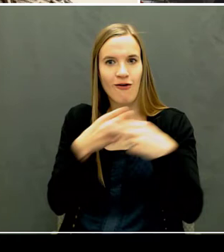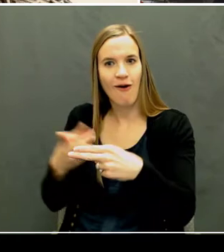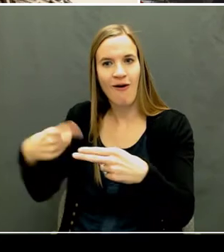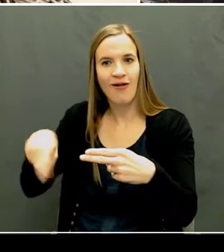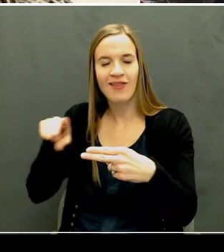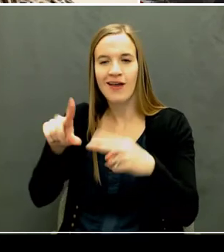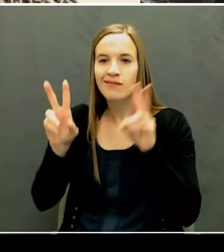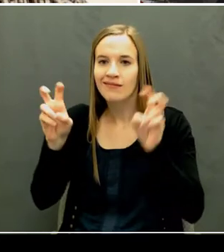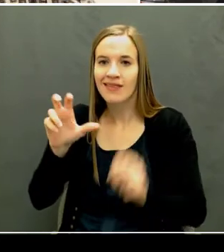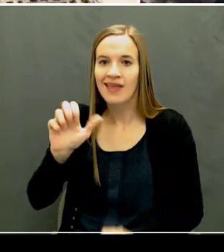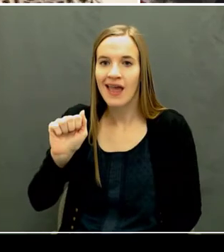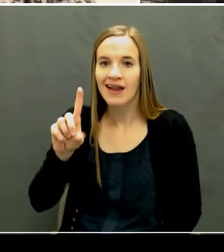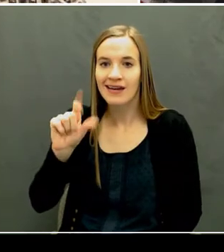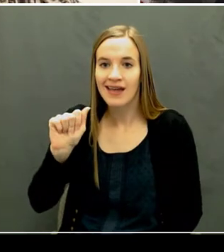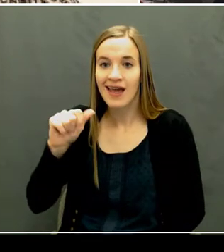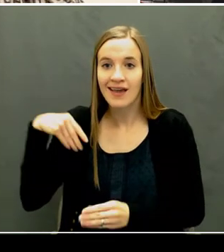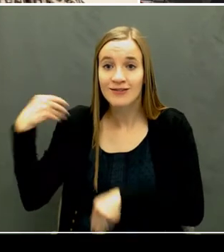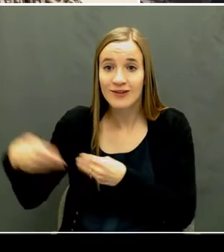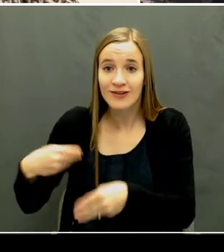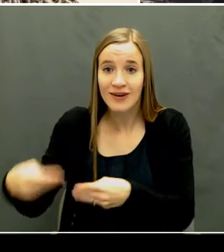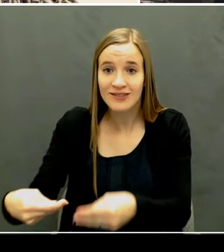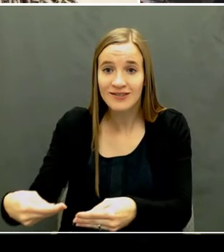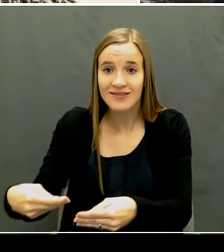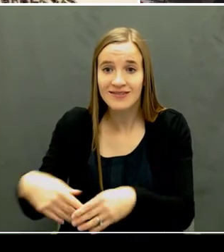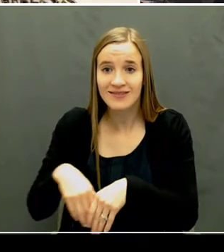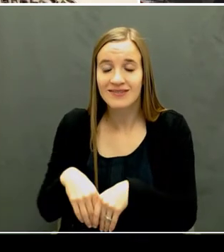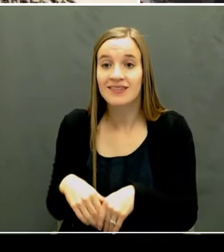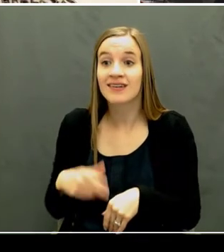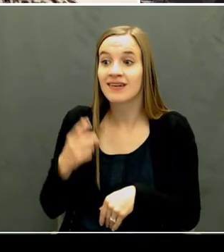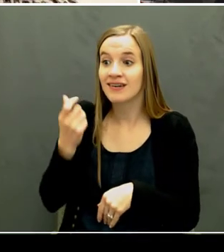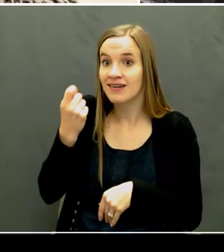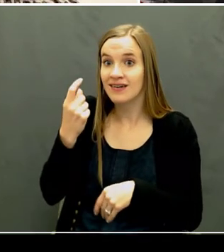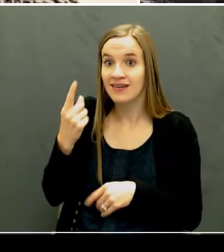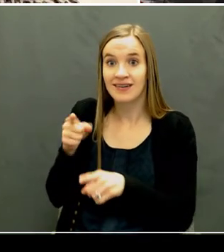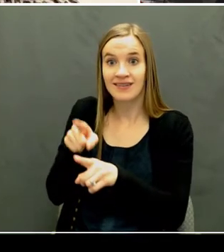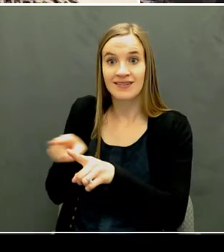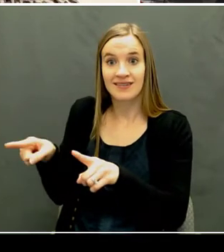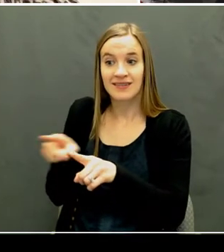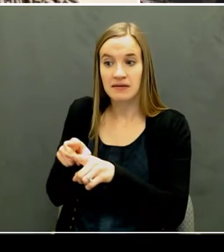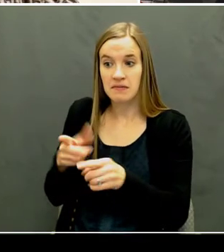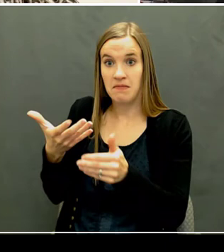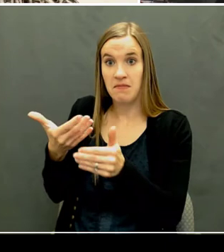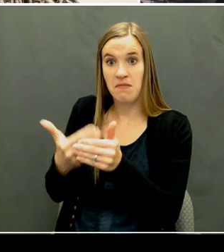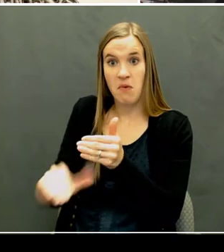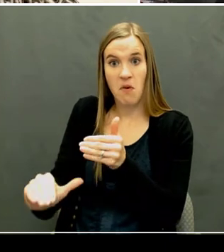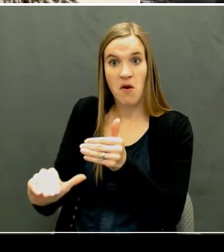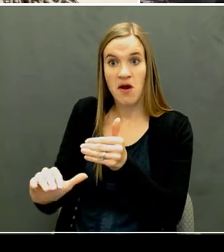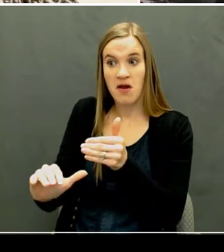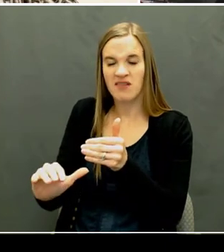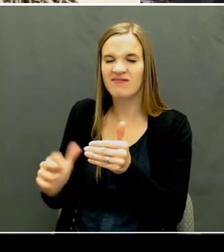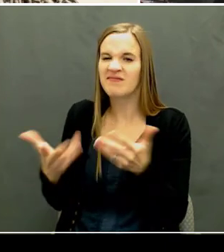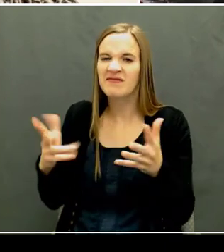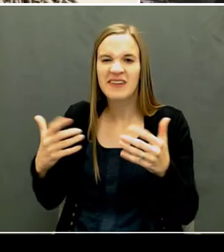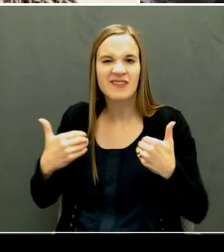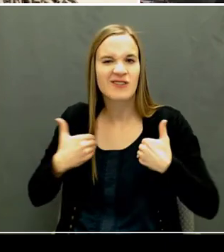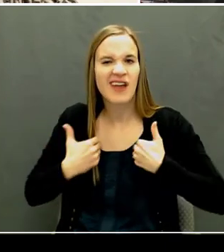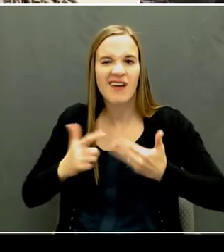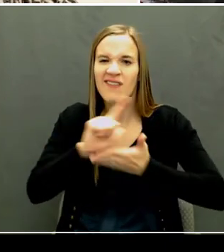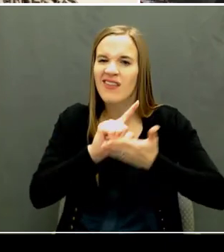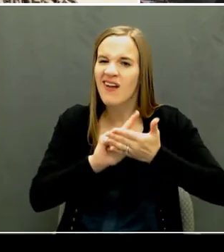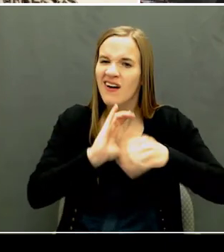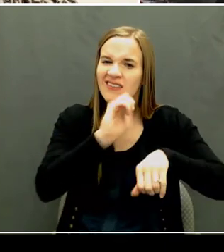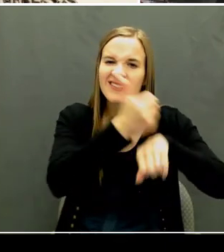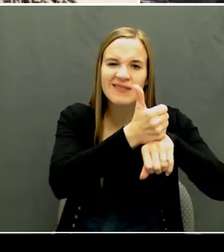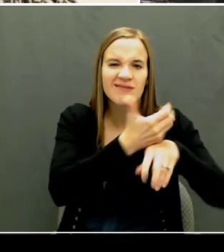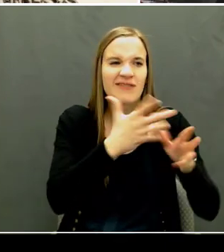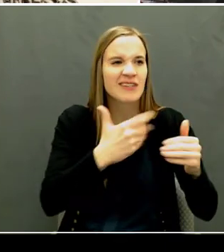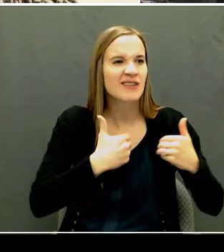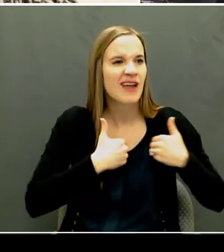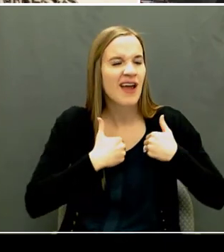born, there was already Architectural Barriers Act or 504, or Right to Education or ADA, all those